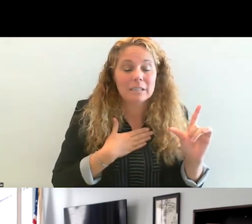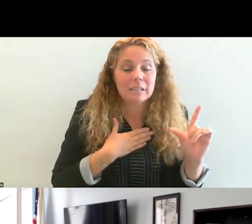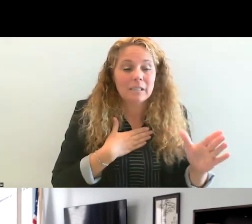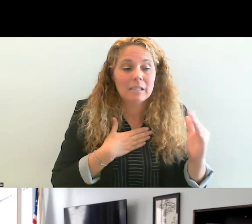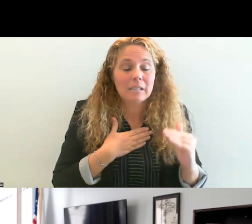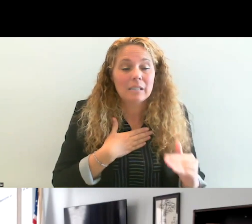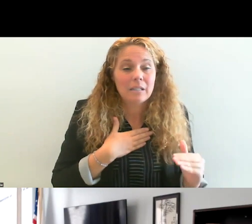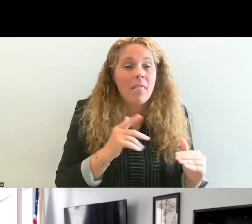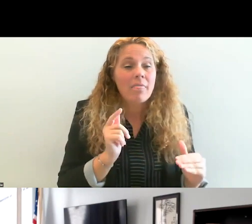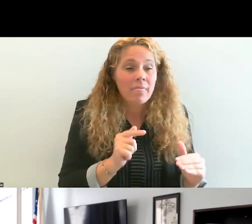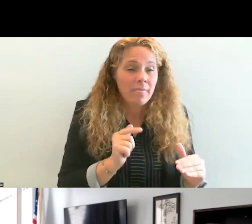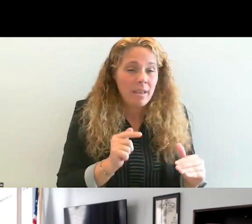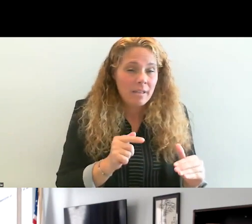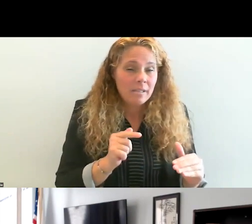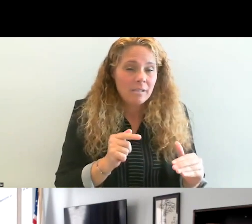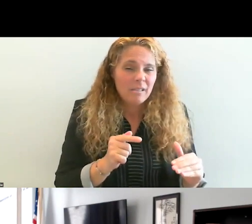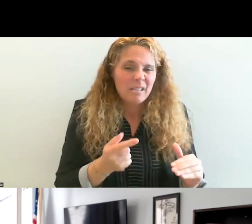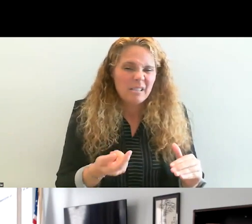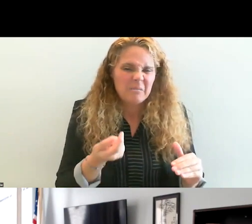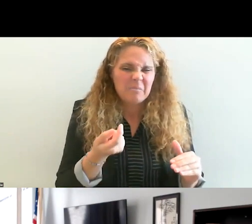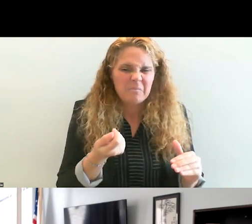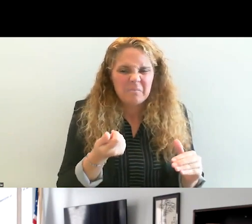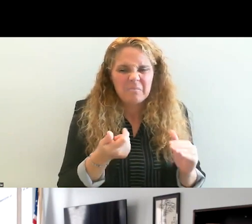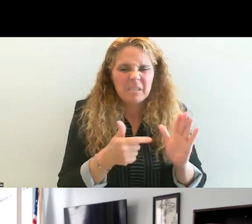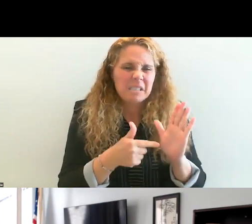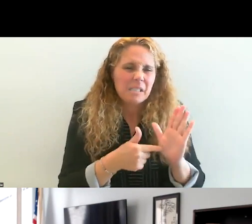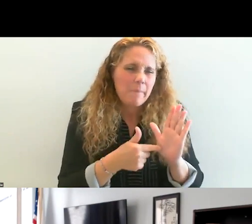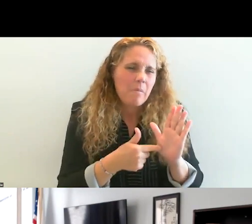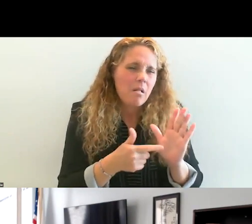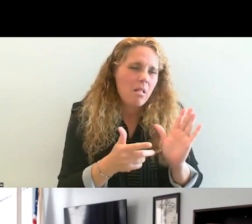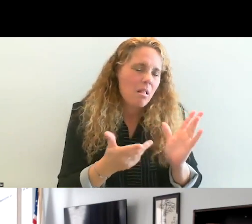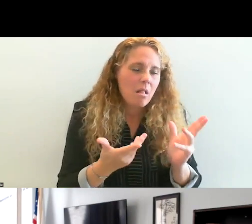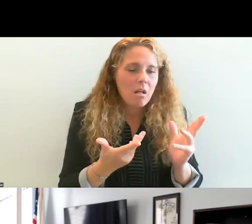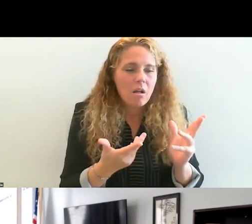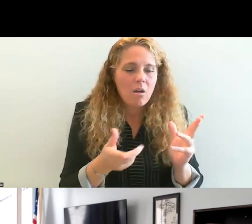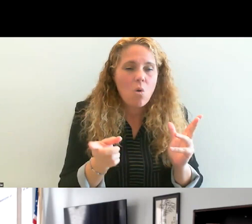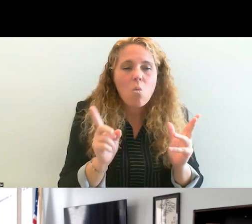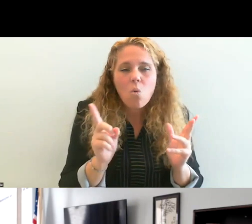THIS IS JUST A LITTLE SAMPLE OF WHERE THE ENROLLMENT IS GROWING.